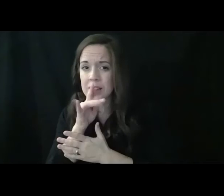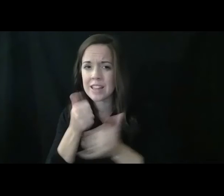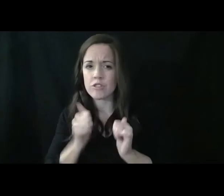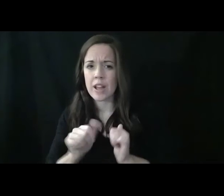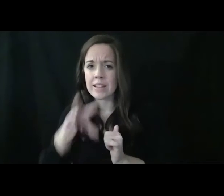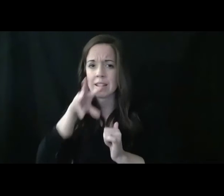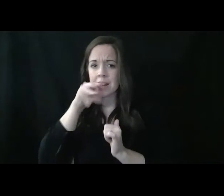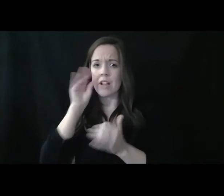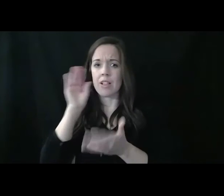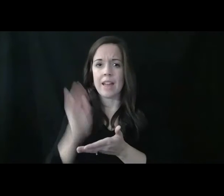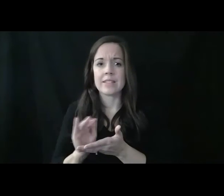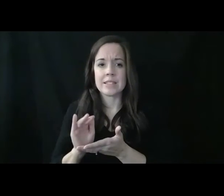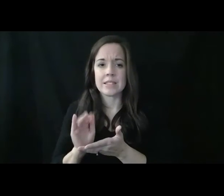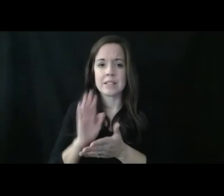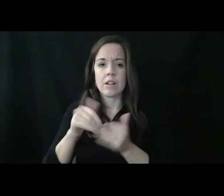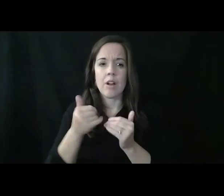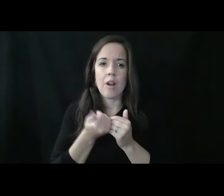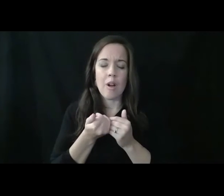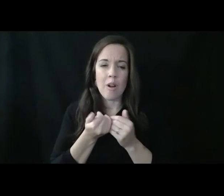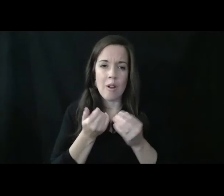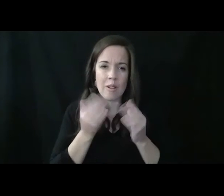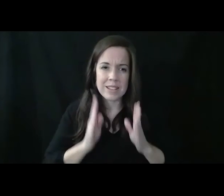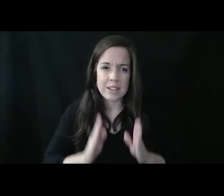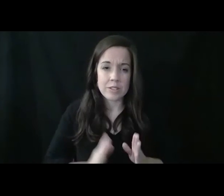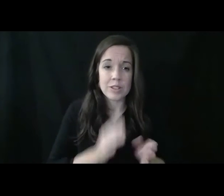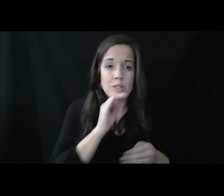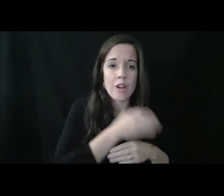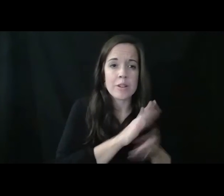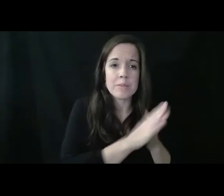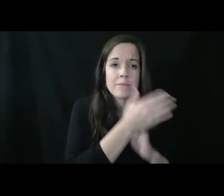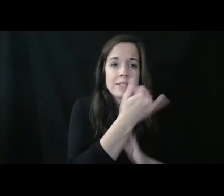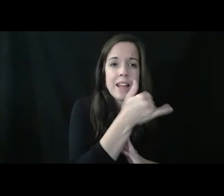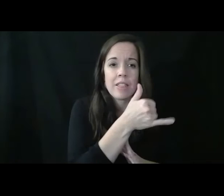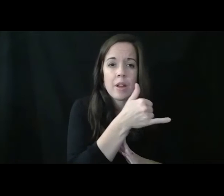All slender bruise, the daughter turns yellow. The husband changes her diapers,